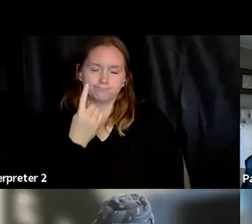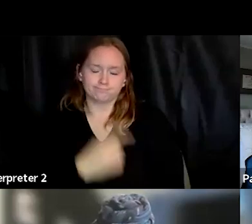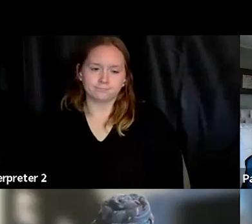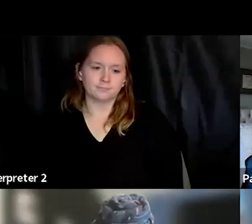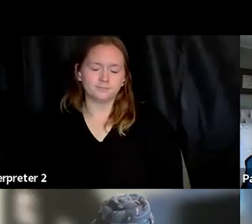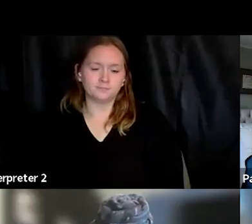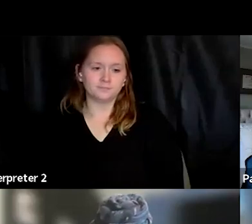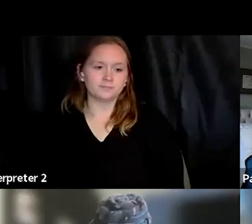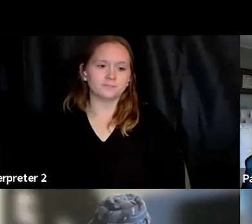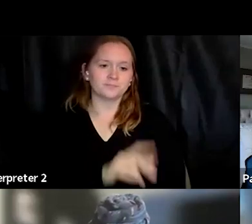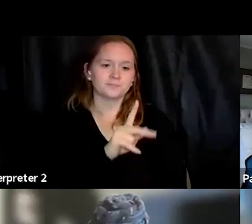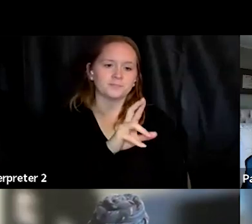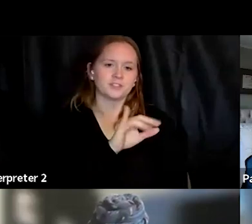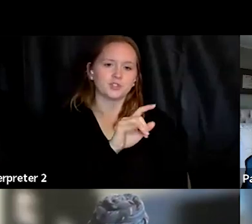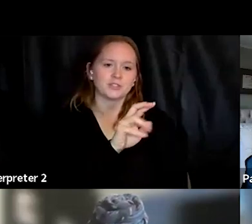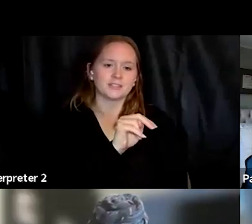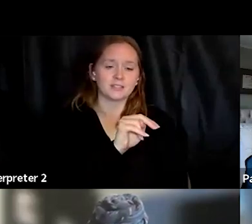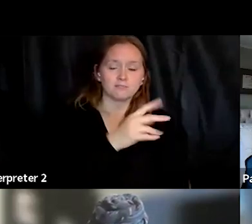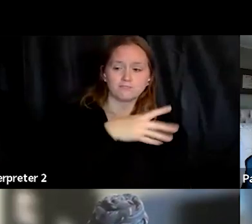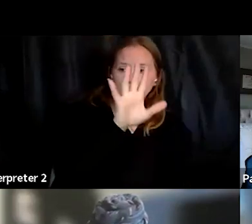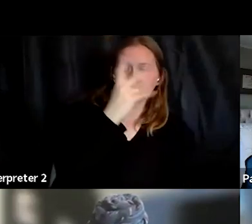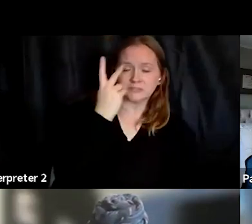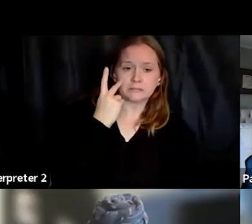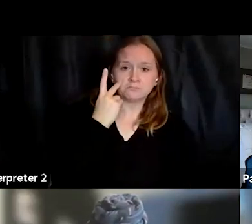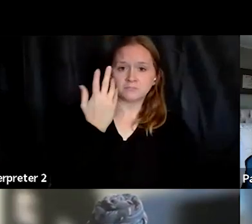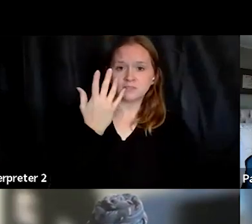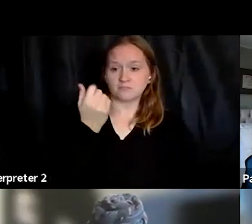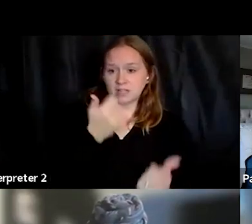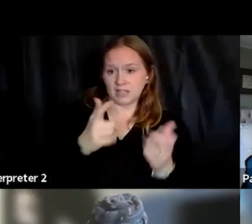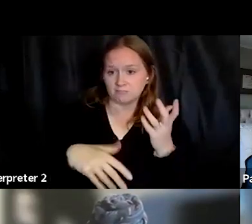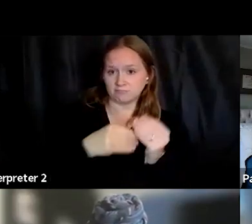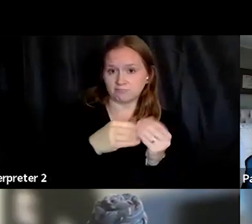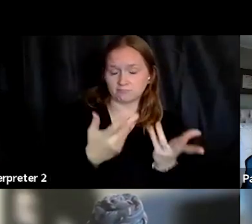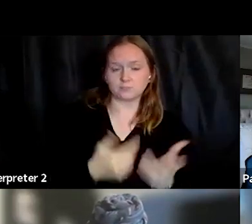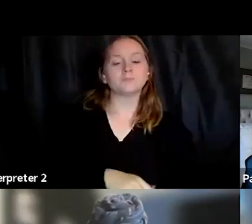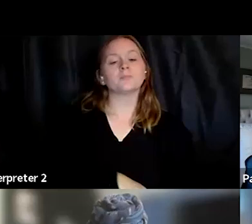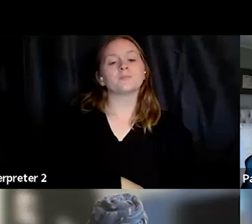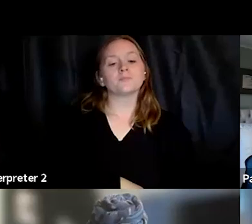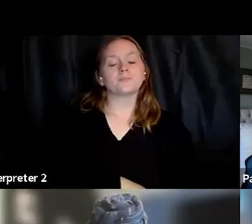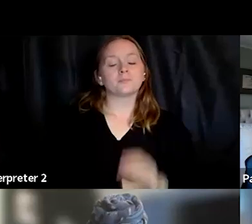Yeah, I'll start and see if anyone else wants to add anything after this, but I would say that's sort of scenario